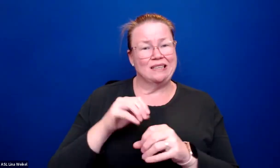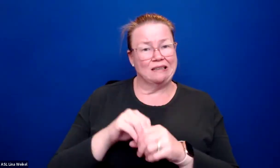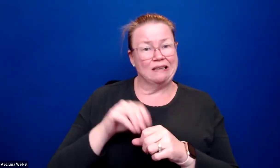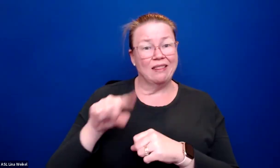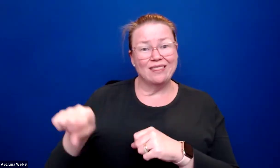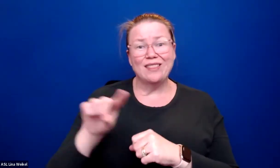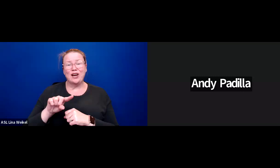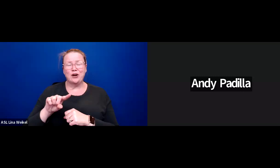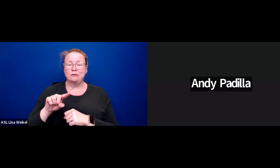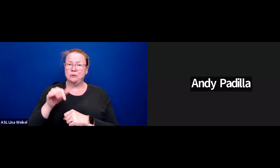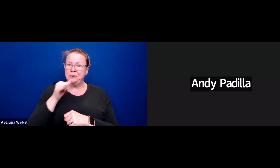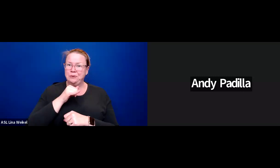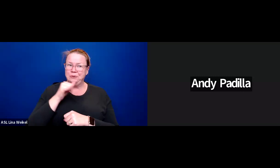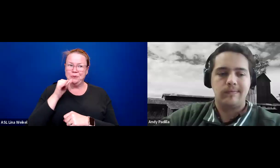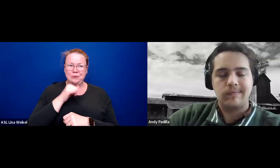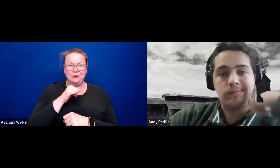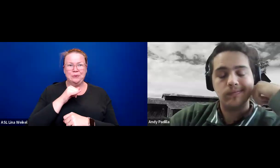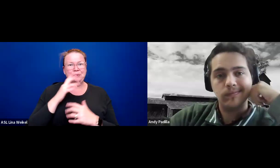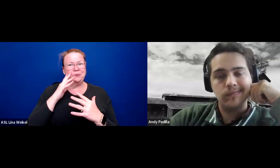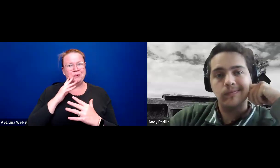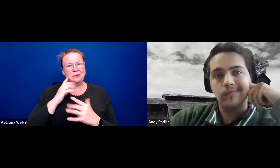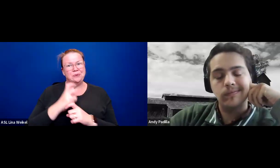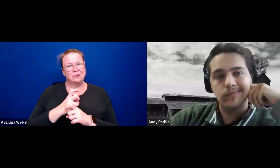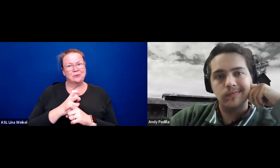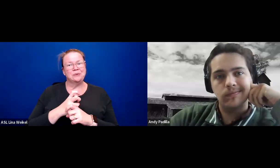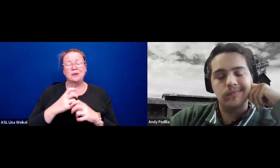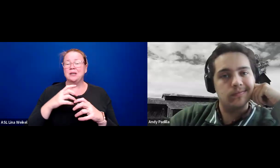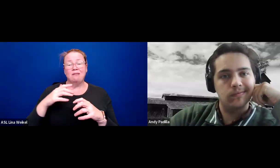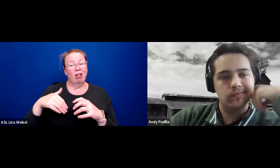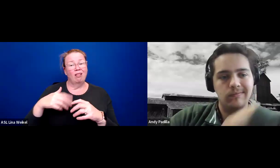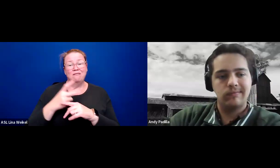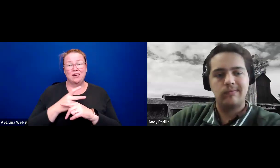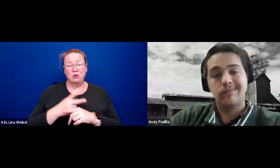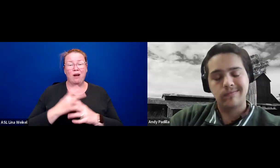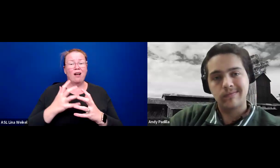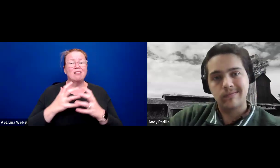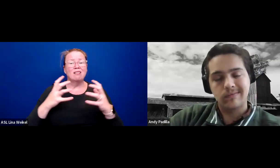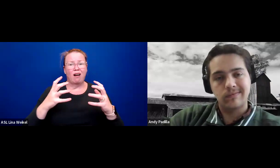Kendra Garcia: very unfortunately. Kendra Garcia: we haven't been able to figure out a lot of avenues.